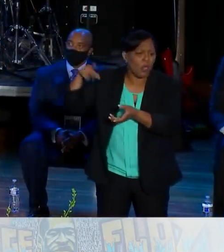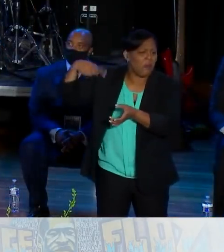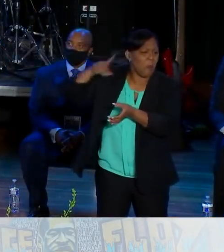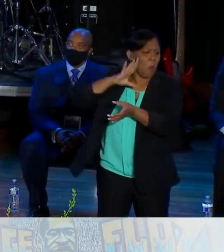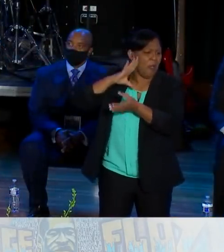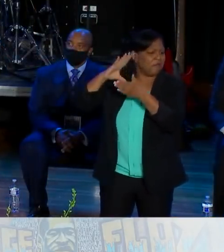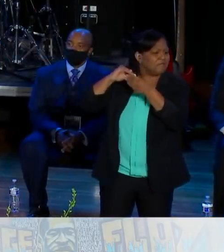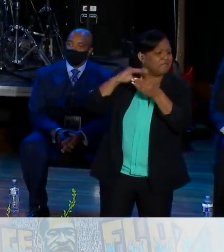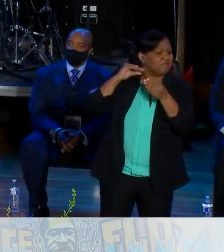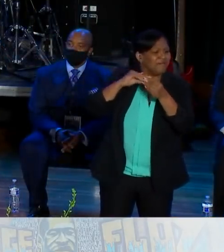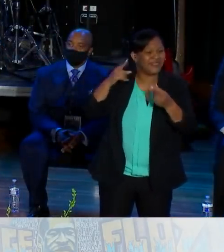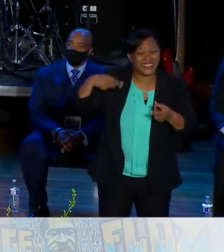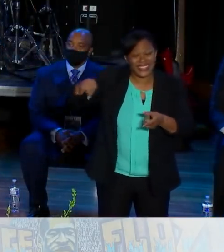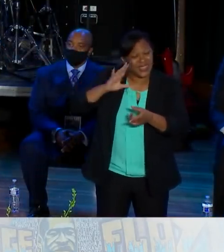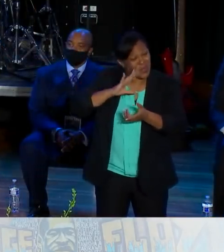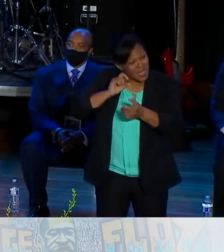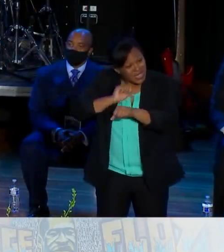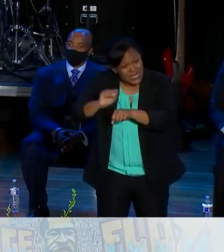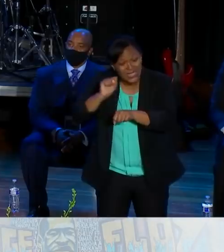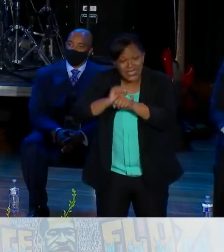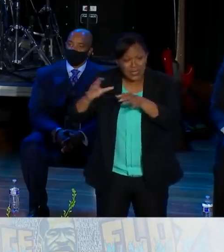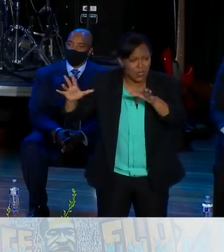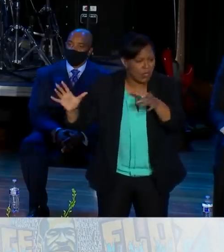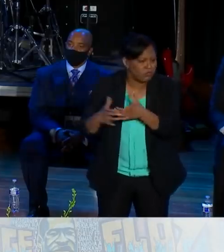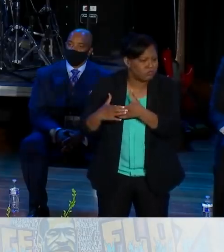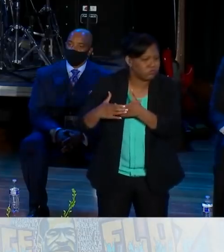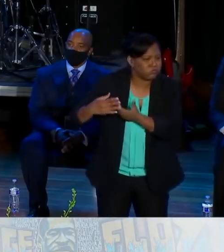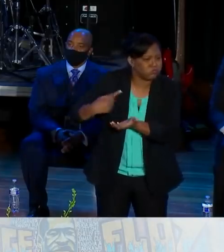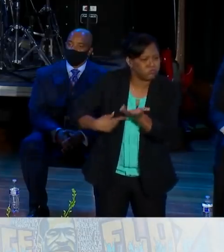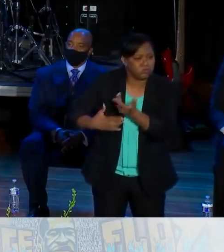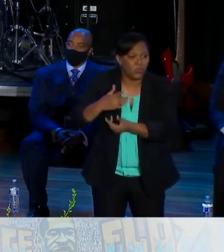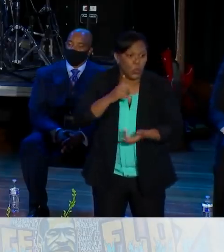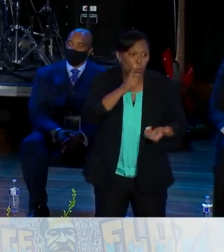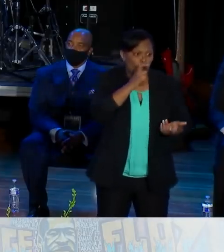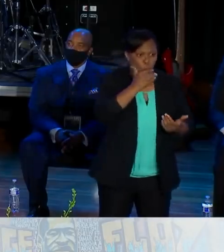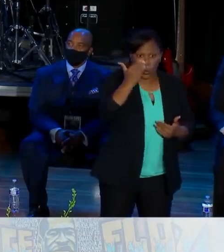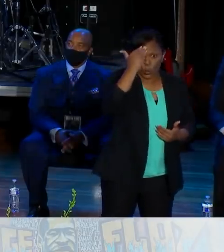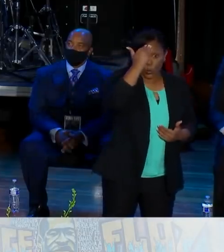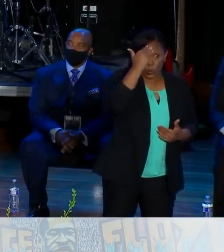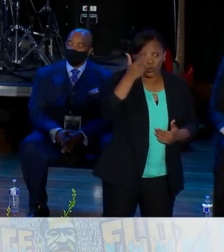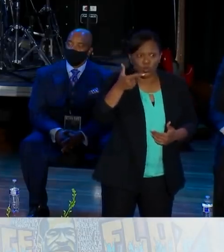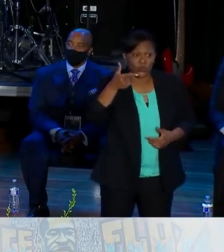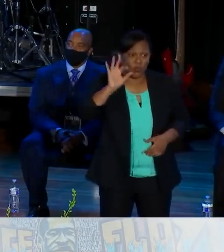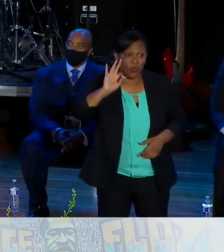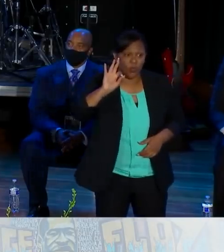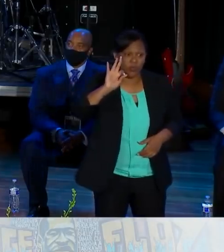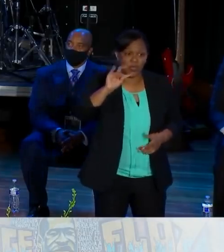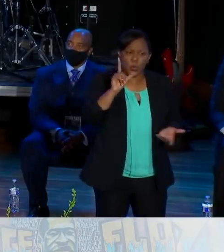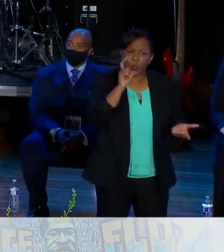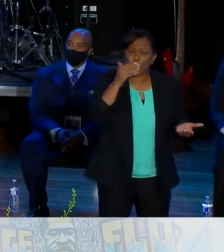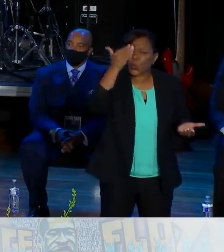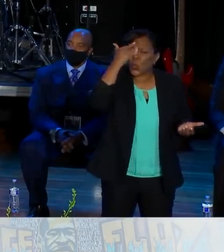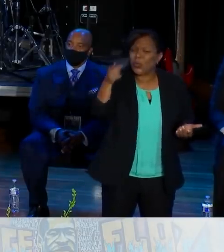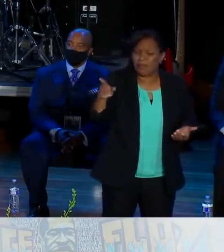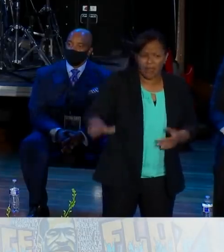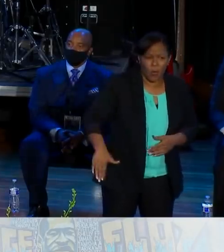ATTORNEYS WHO ARE WORKING IN THE BACKGROUND WHO I WILL MENTION BRIEFLY BEFORE WE BRING UP THE